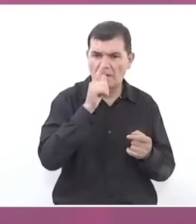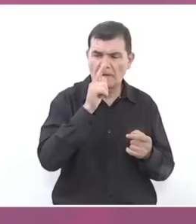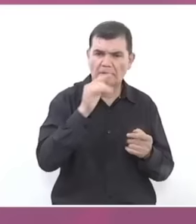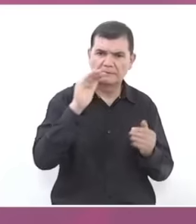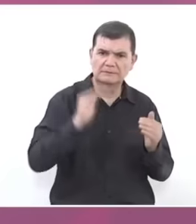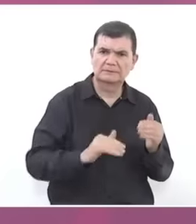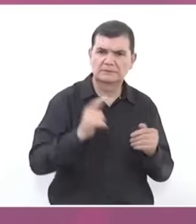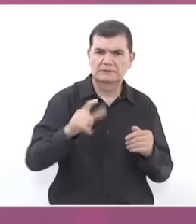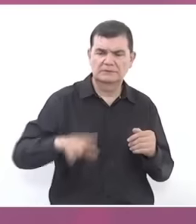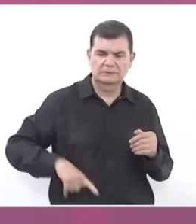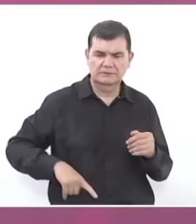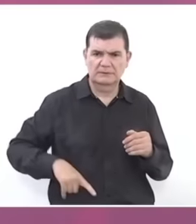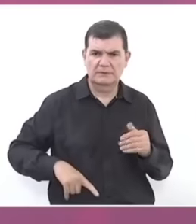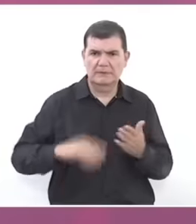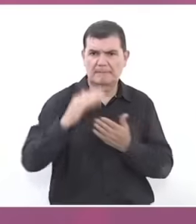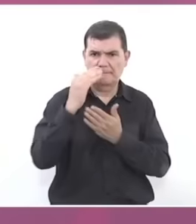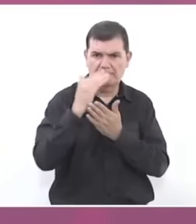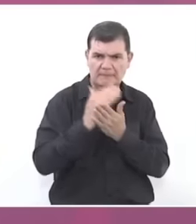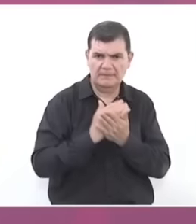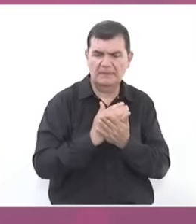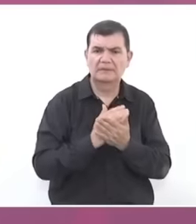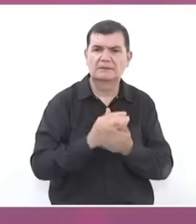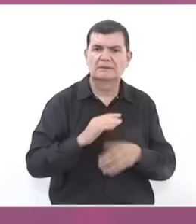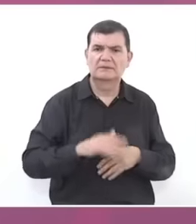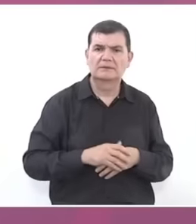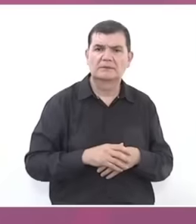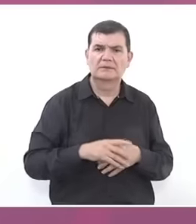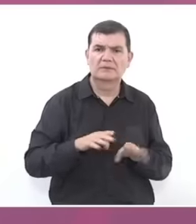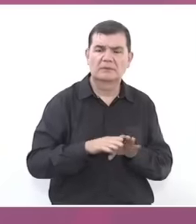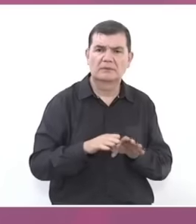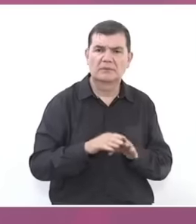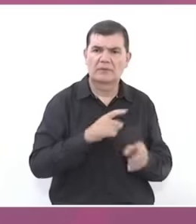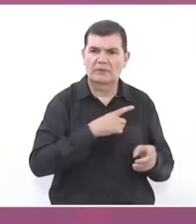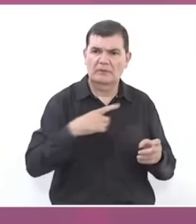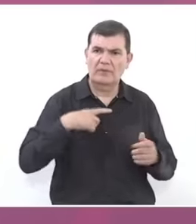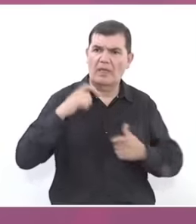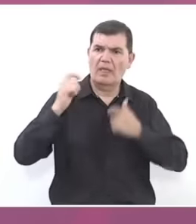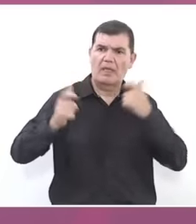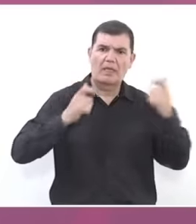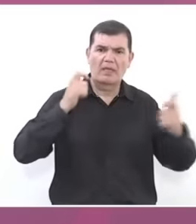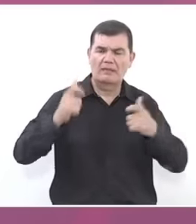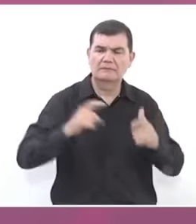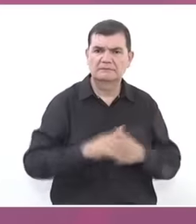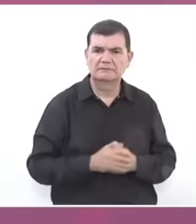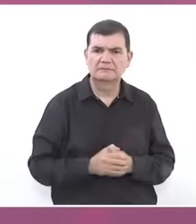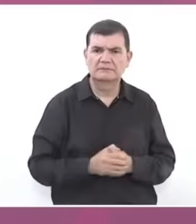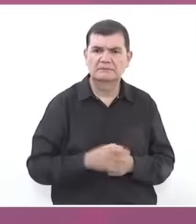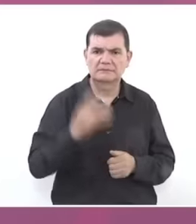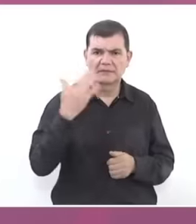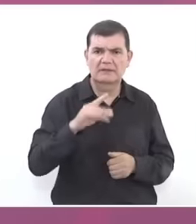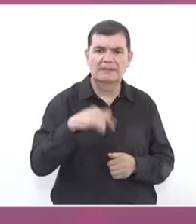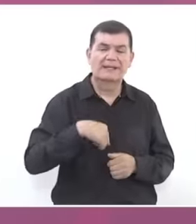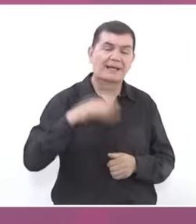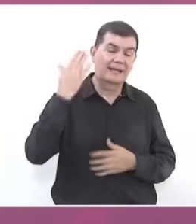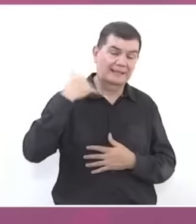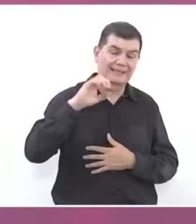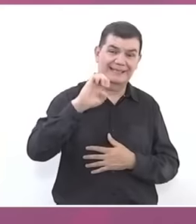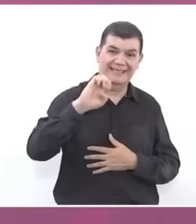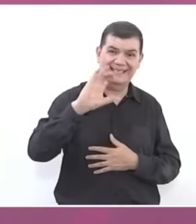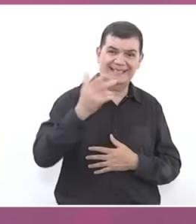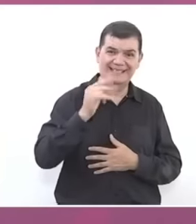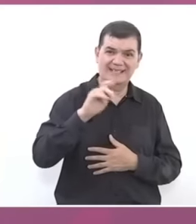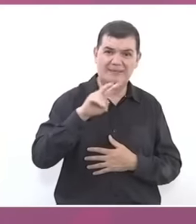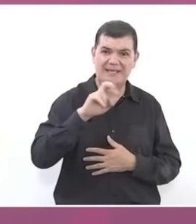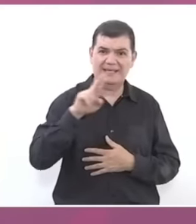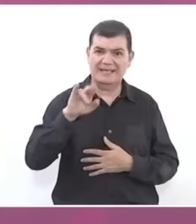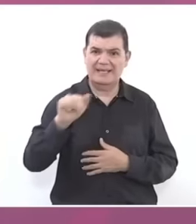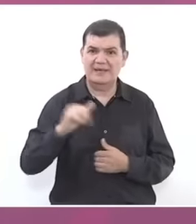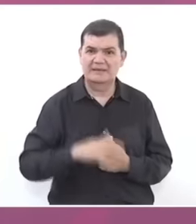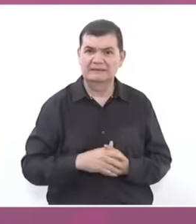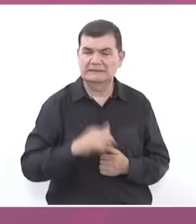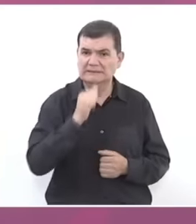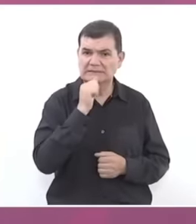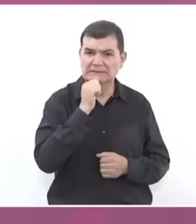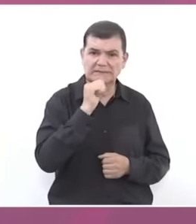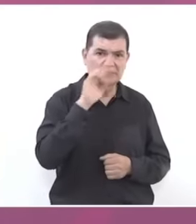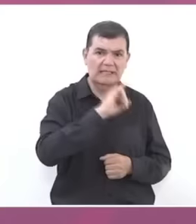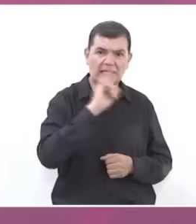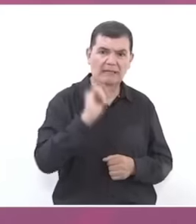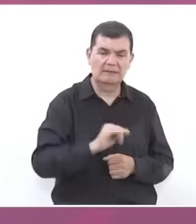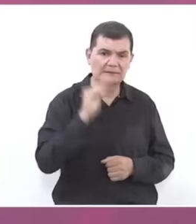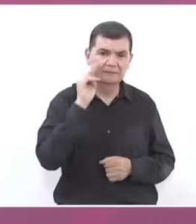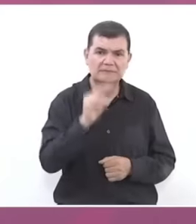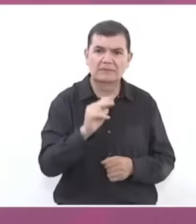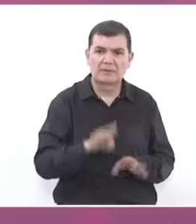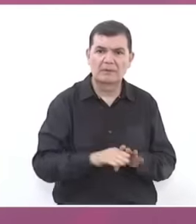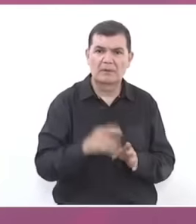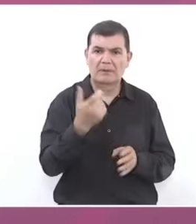the government that has incurred the least debt. You know that since Cheverría, we have not seen the